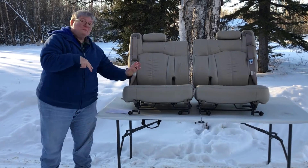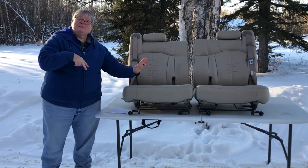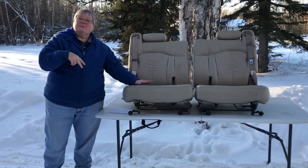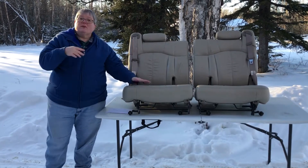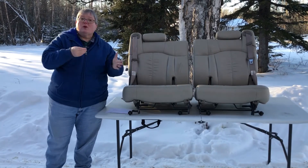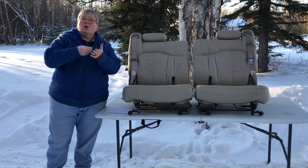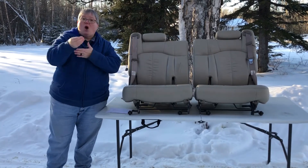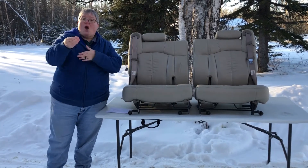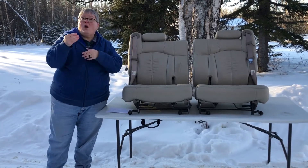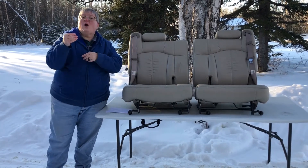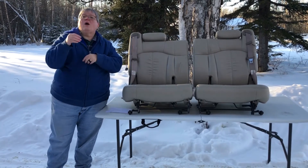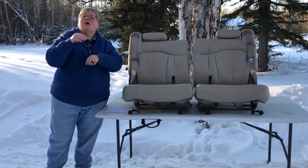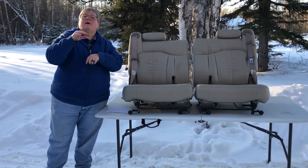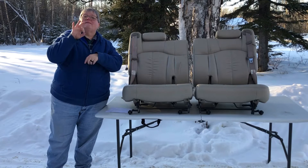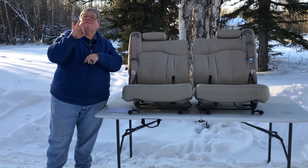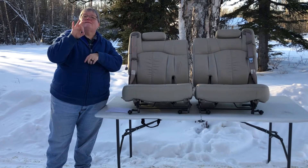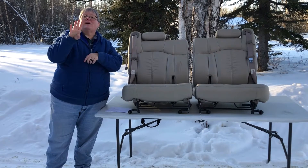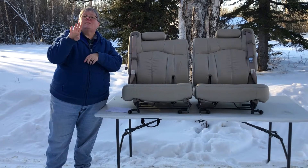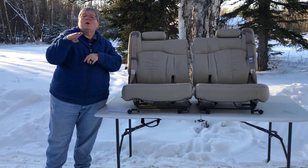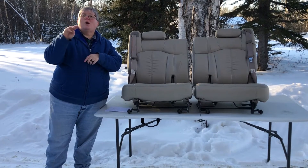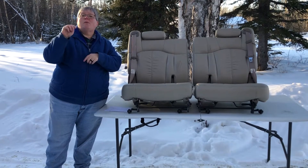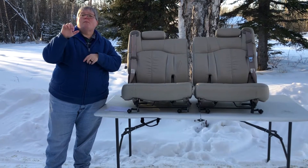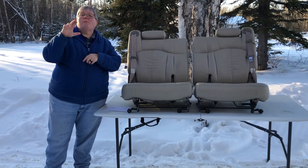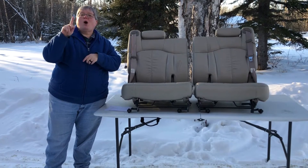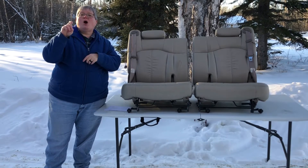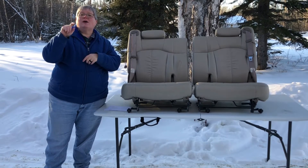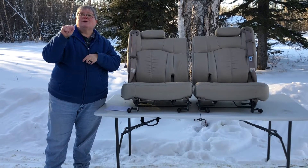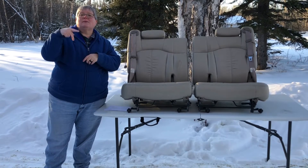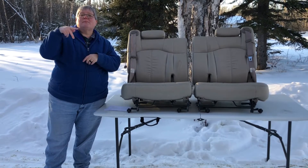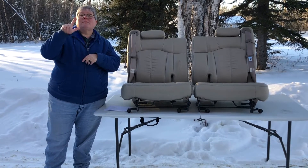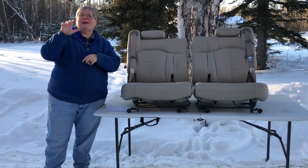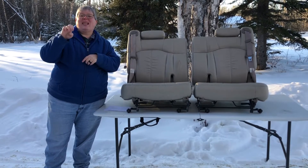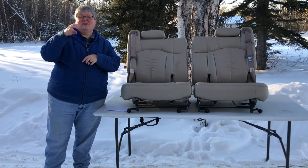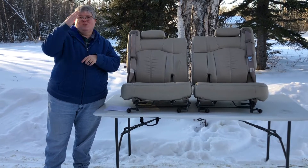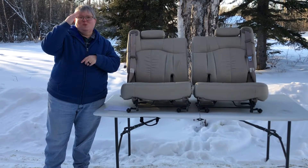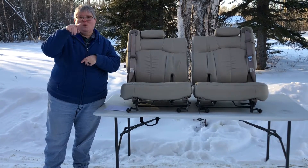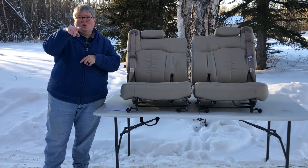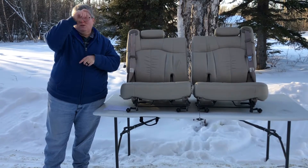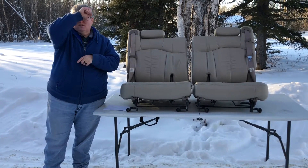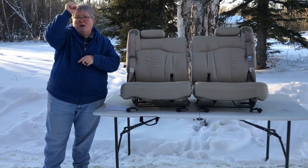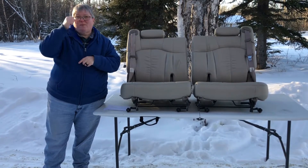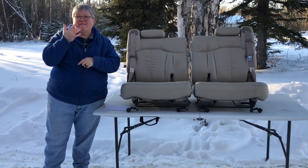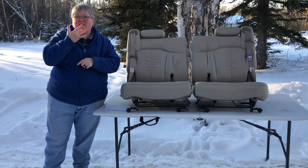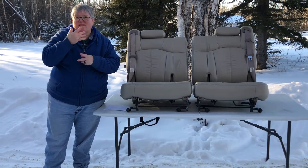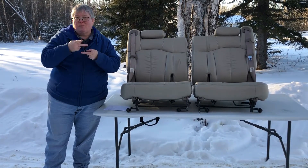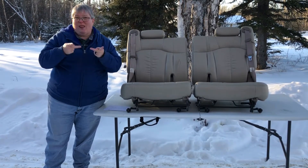and this is on Facebook Marketplace. You know Summer's favorite place to shop right now.